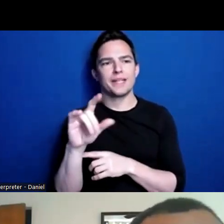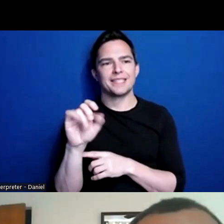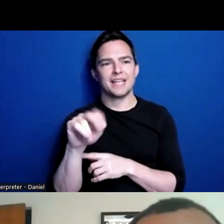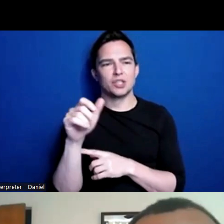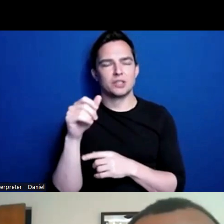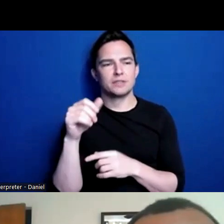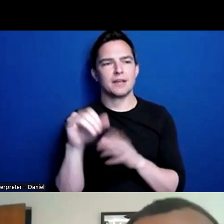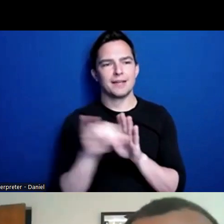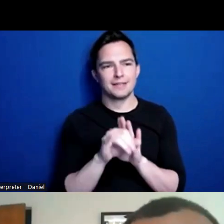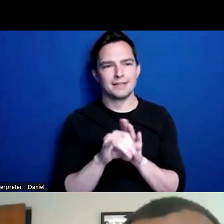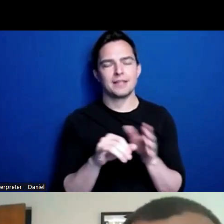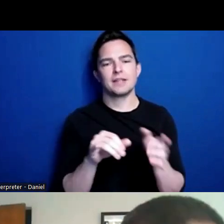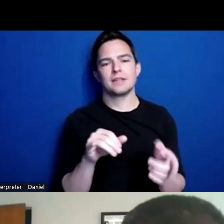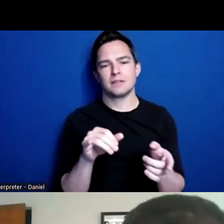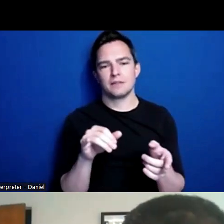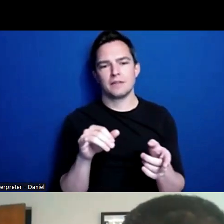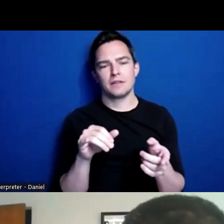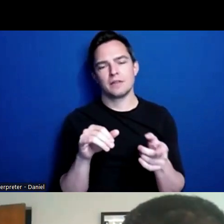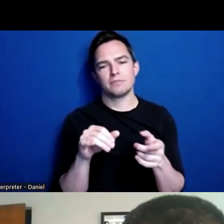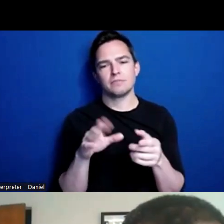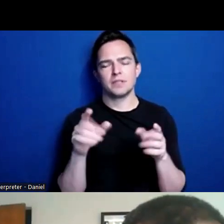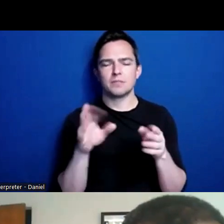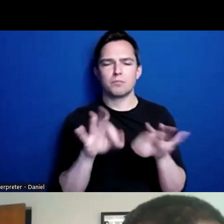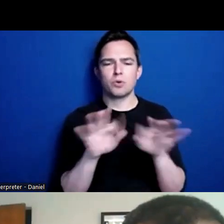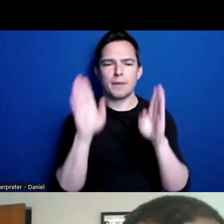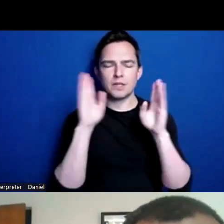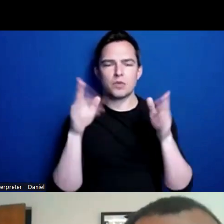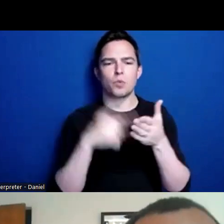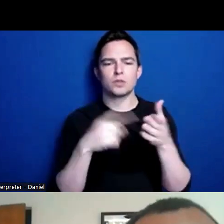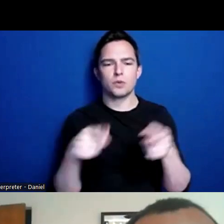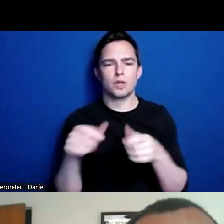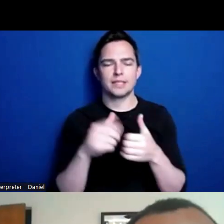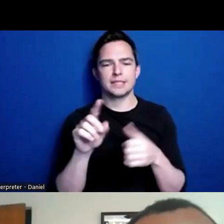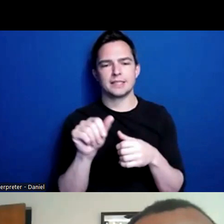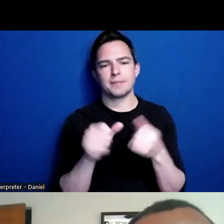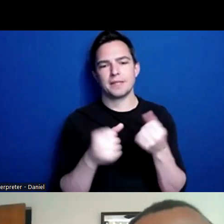be paying attention to what is going on in the world of disability advocacy and find ways to